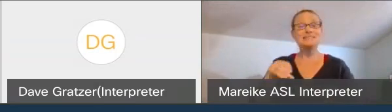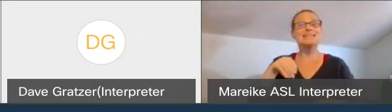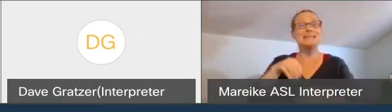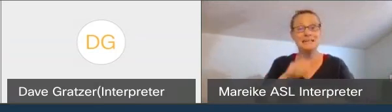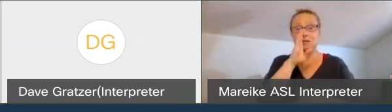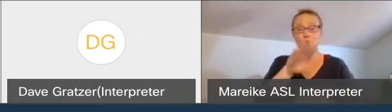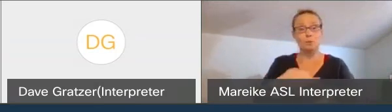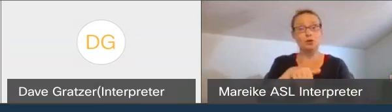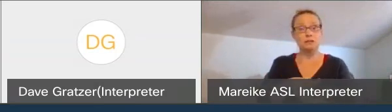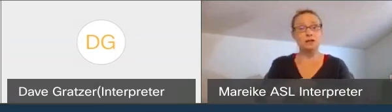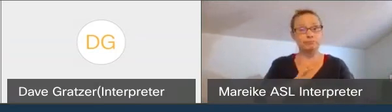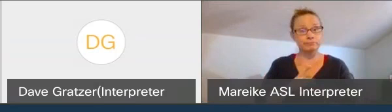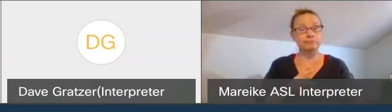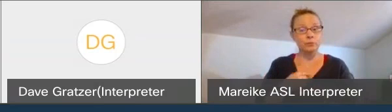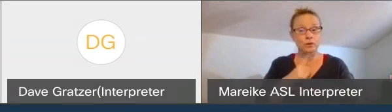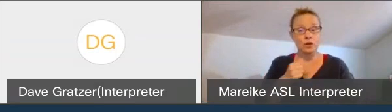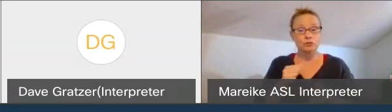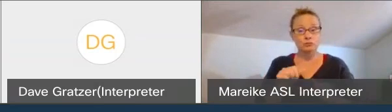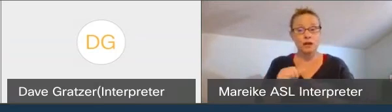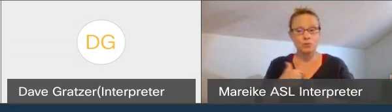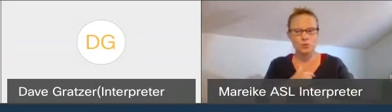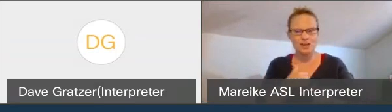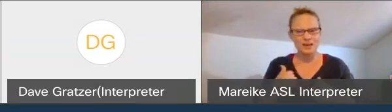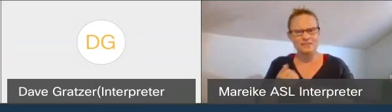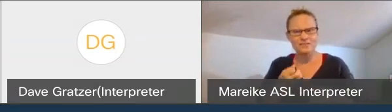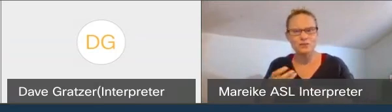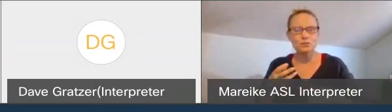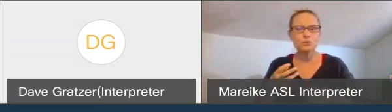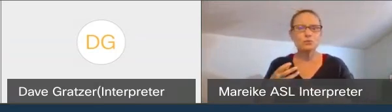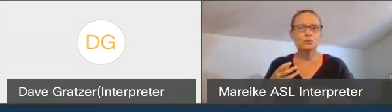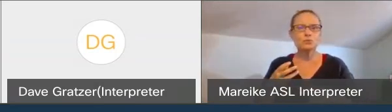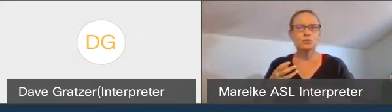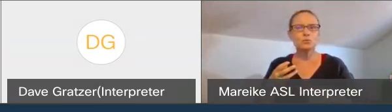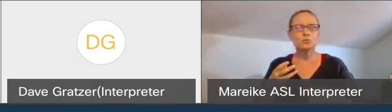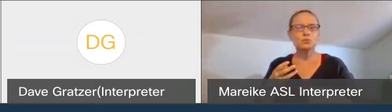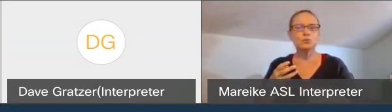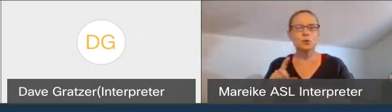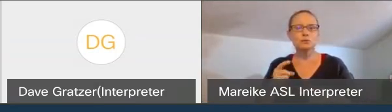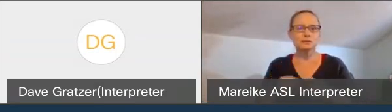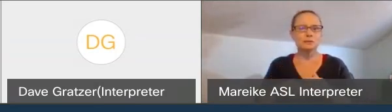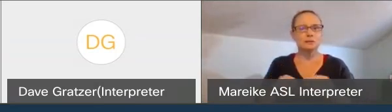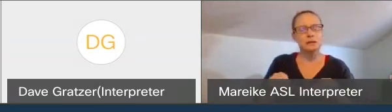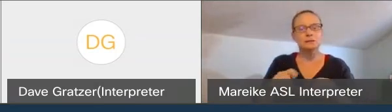Um, we are trying-- we have view-only, uh, capacity to look at a program that we created